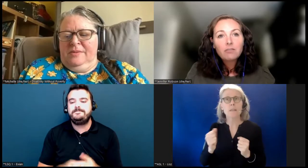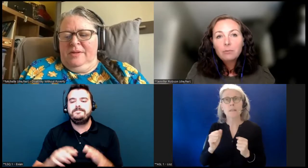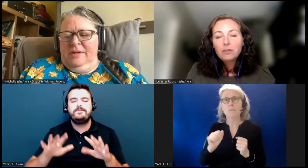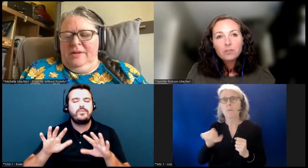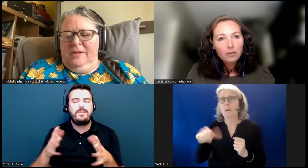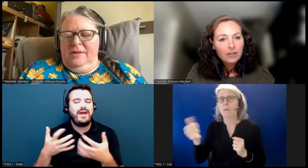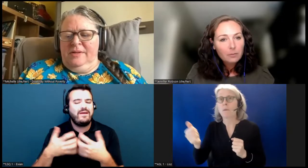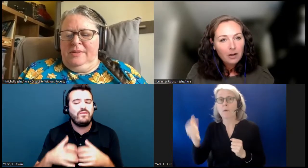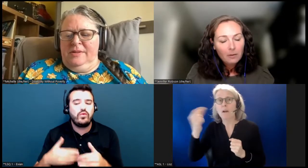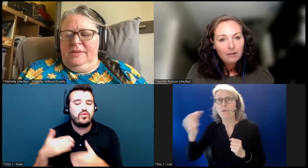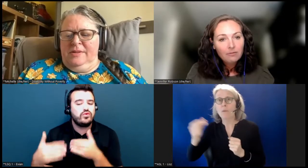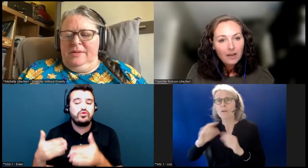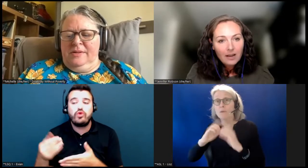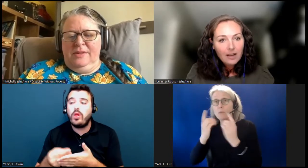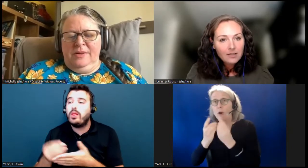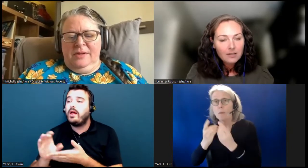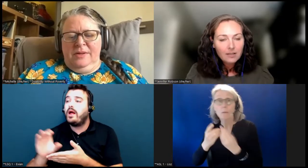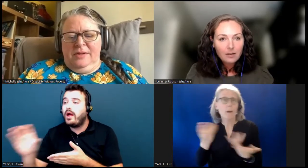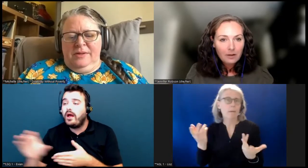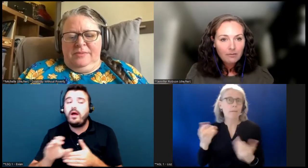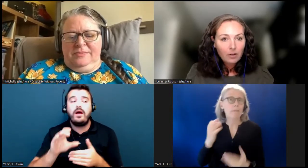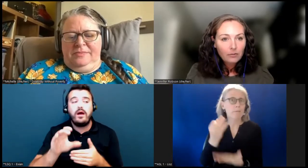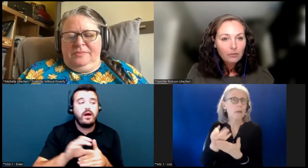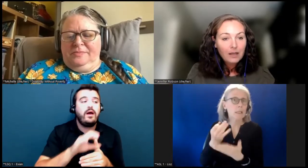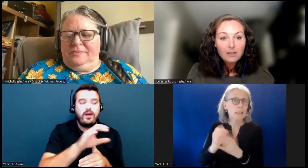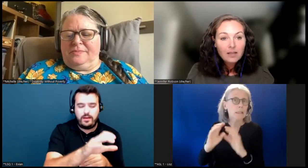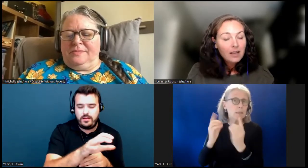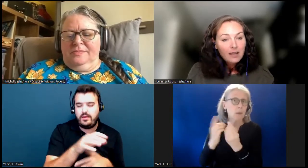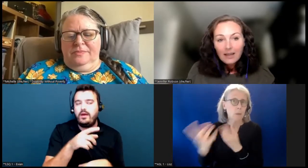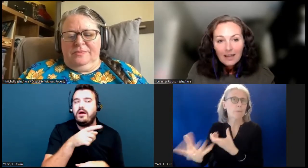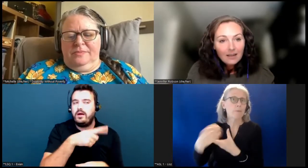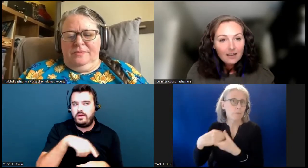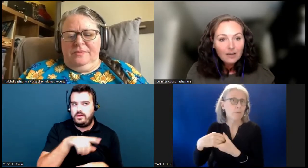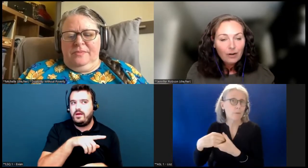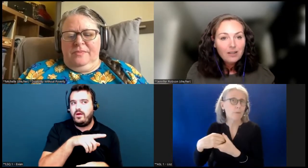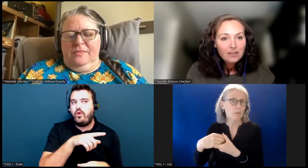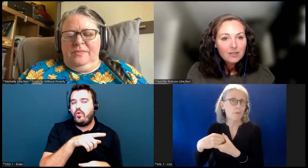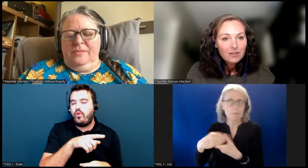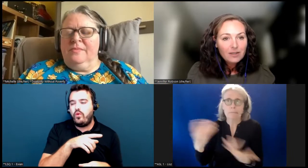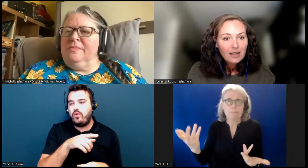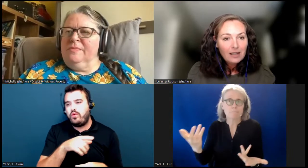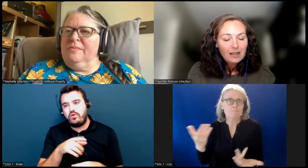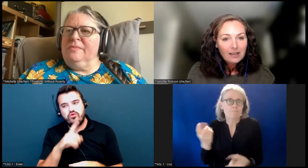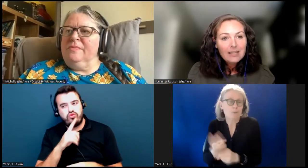GOVERNMENT. CERTAINLY THE DEPARTMENT OF FINANCE IS GOING TO BE INVOLVED. AGAIN, RIGHT, THIS